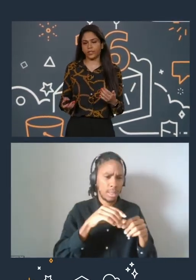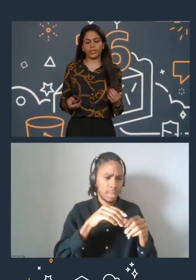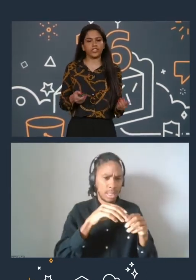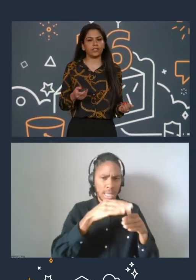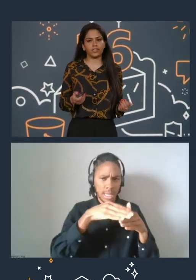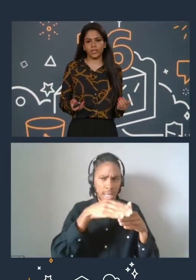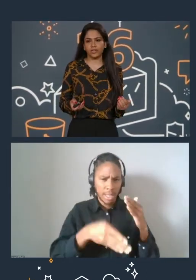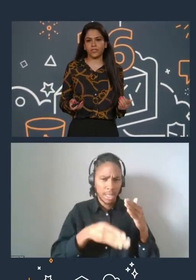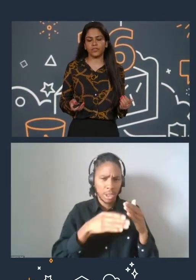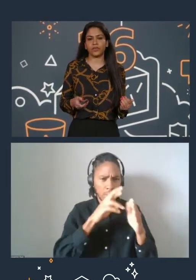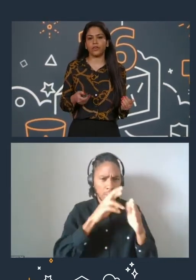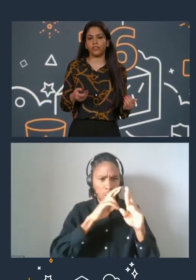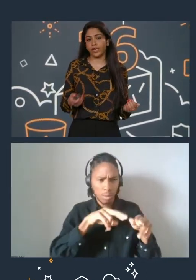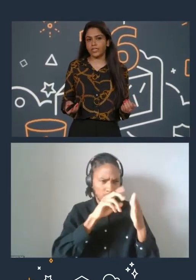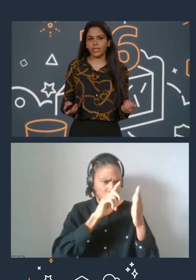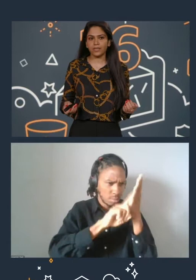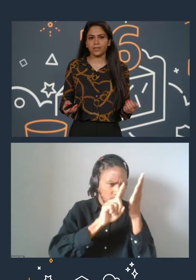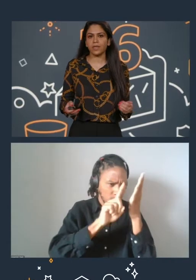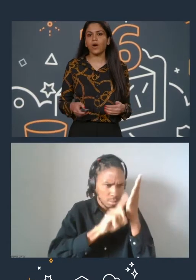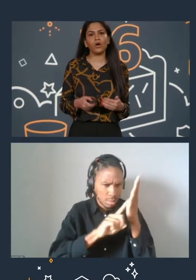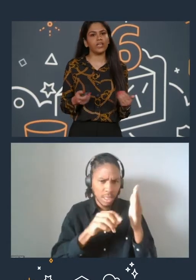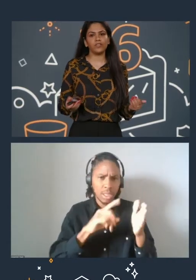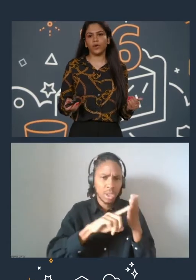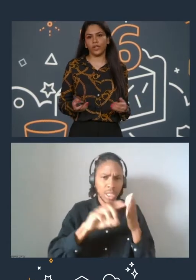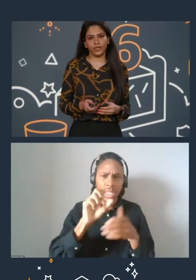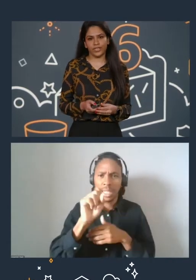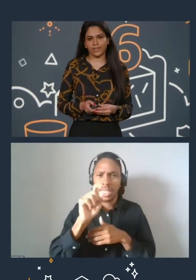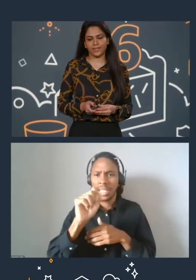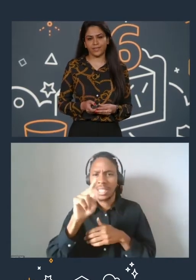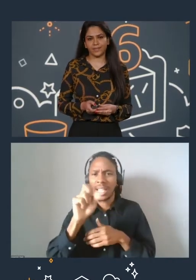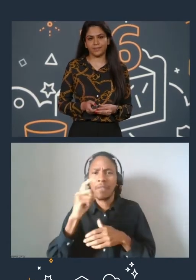You can check the status for your failed tasks or even all your tasks.